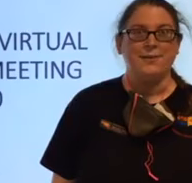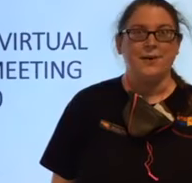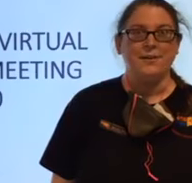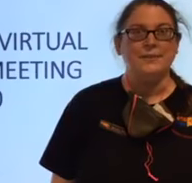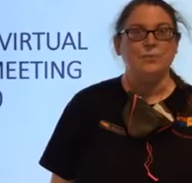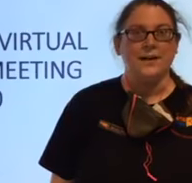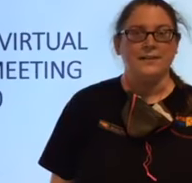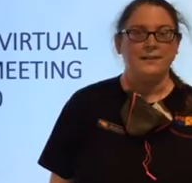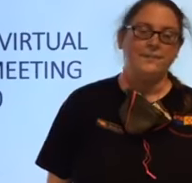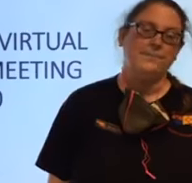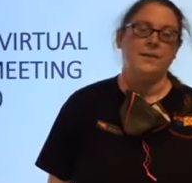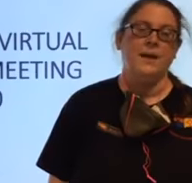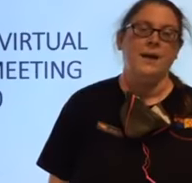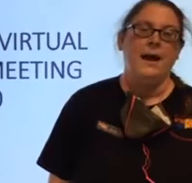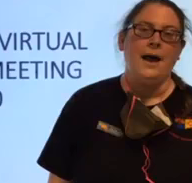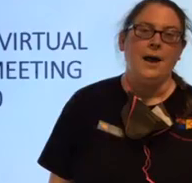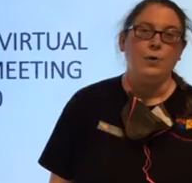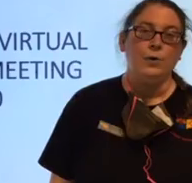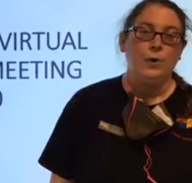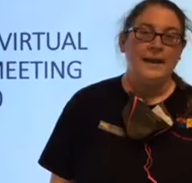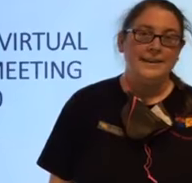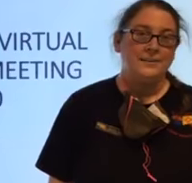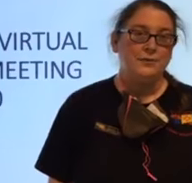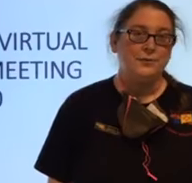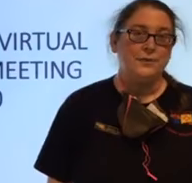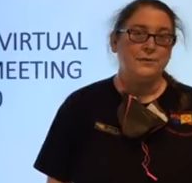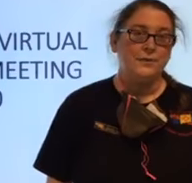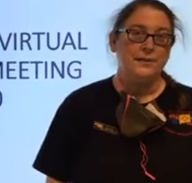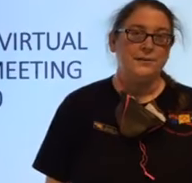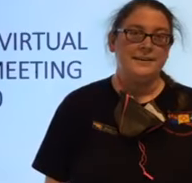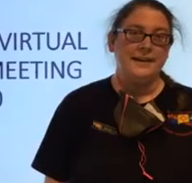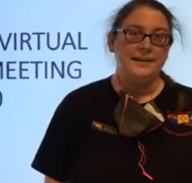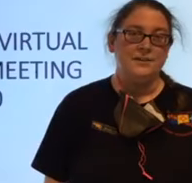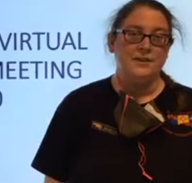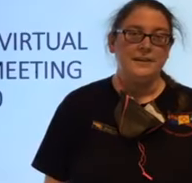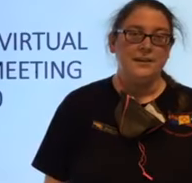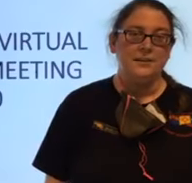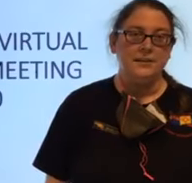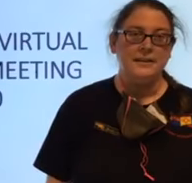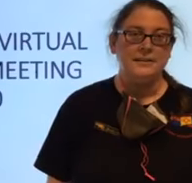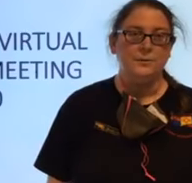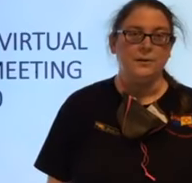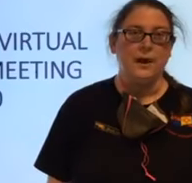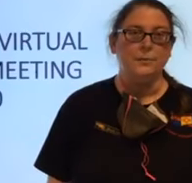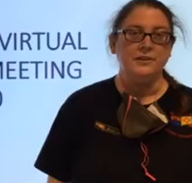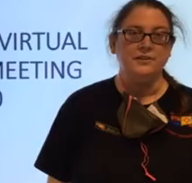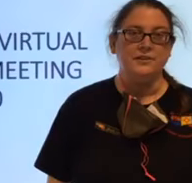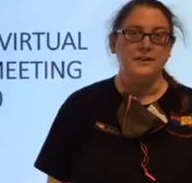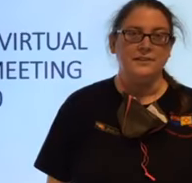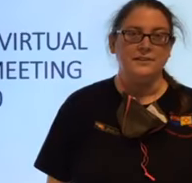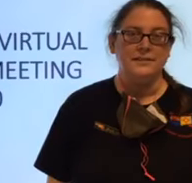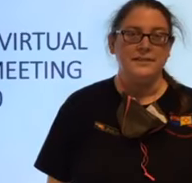call as well we'll go ahead and introduce our first speaker tonight Jake Nuttall is with our operations section to give